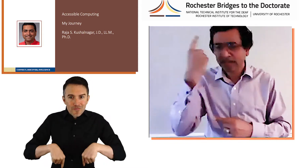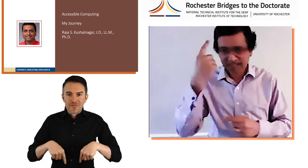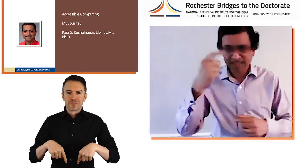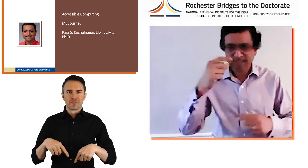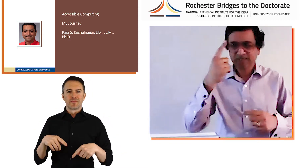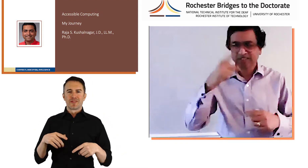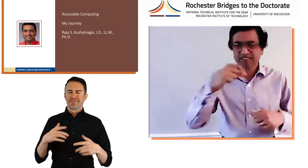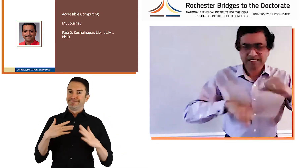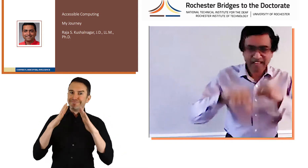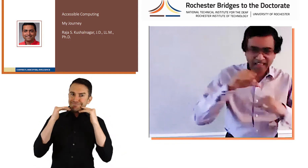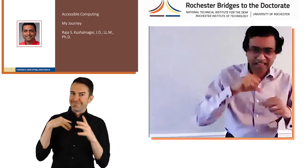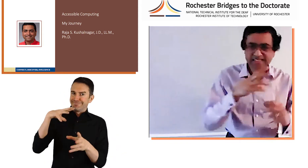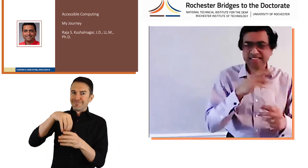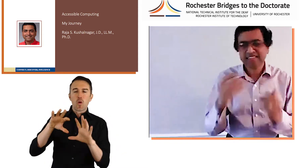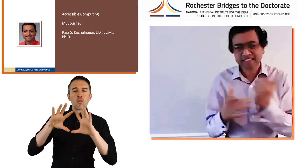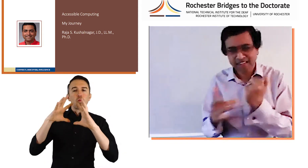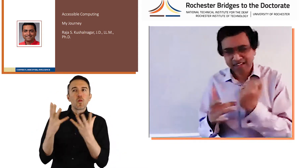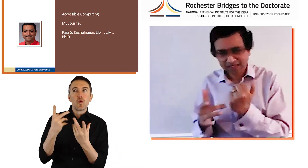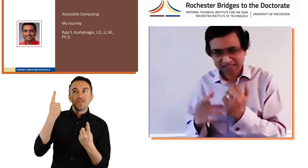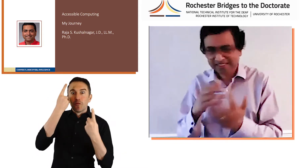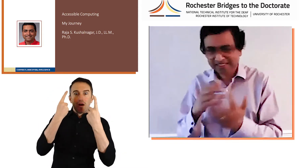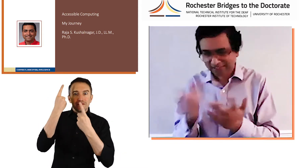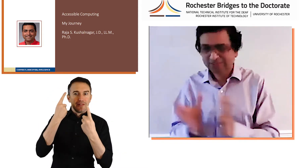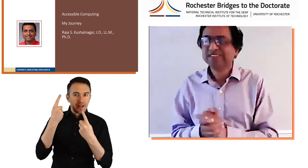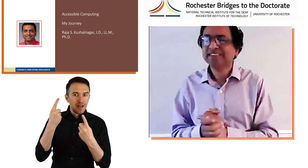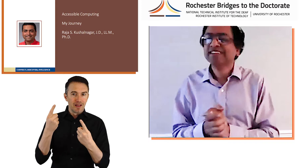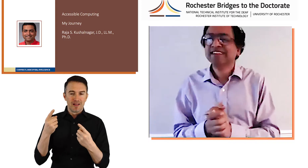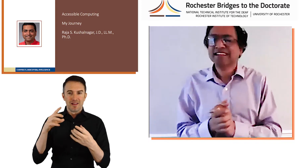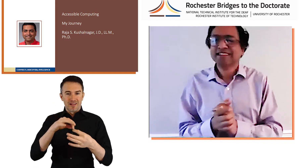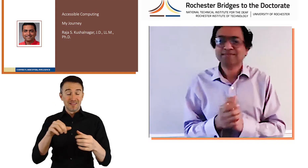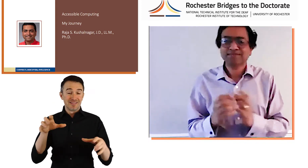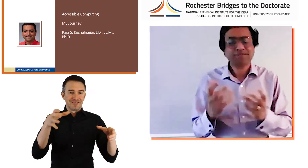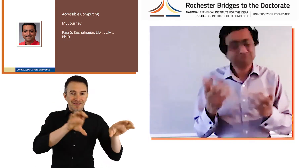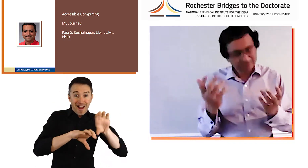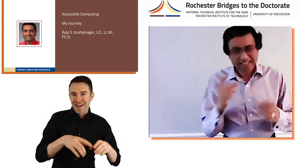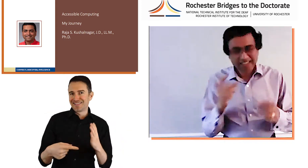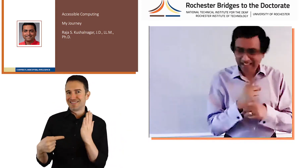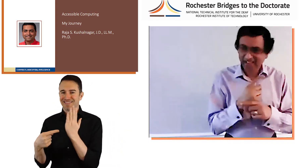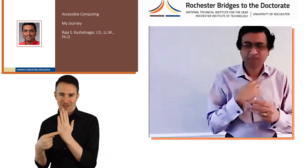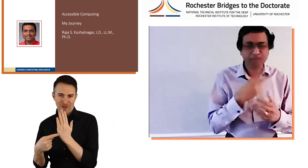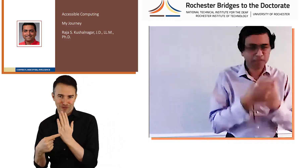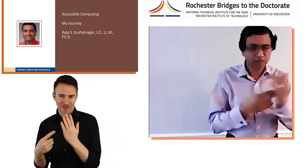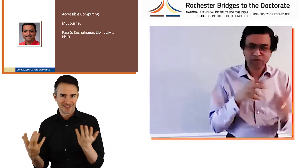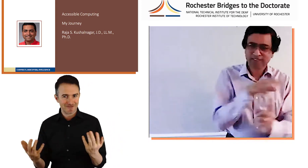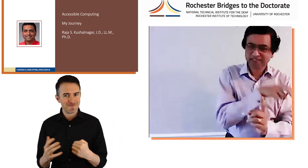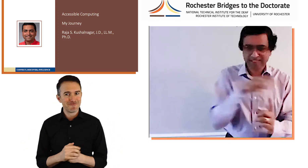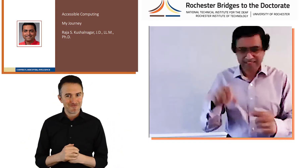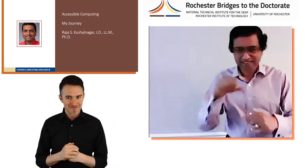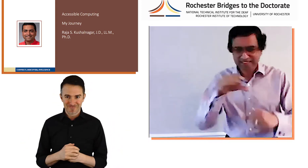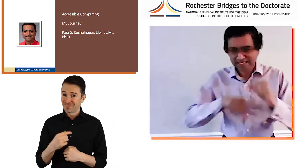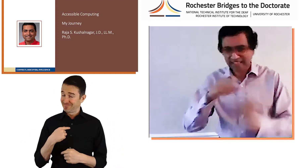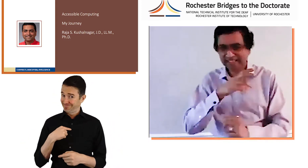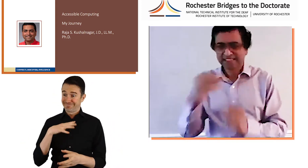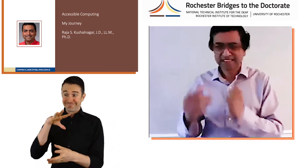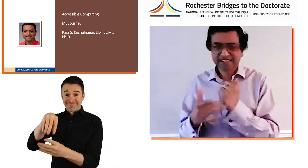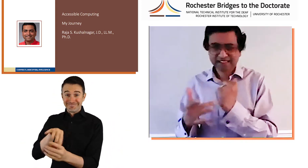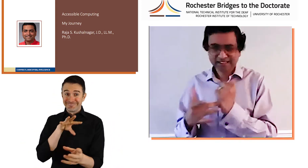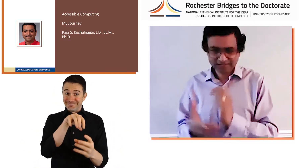I'm thrilled to be invited to this World of Wonder series and I'm excited to be presenting to all of you today. So, I'll talk a bit about my journey